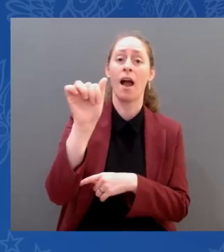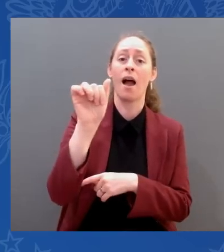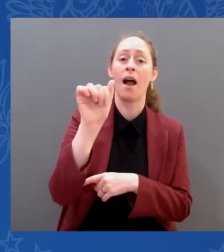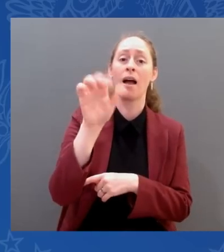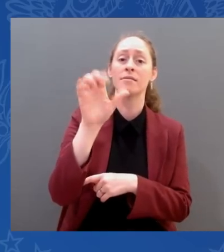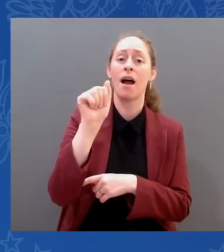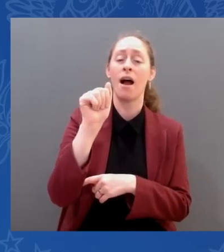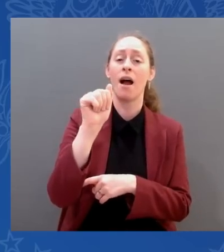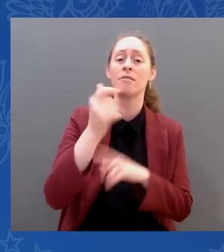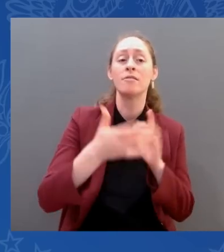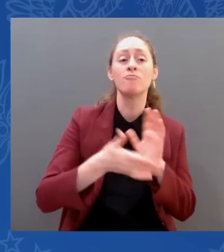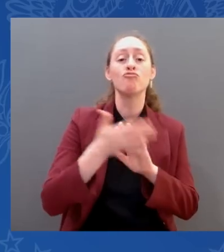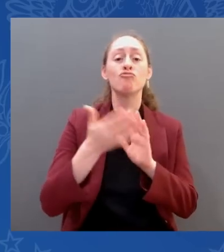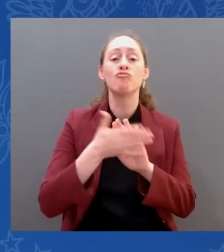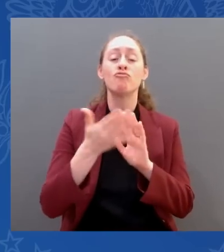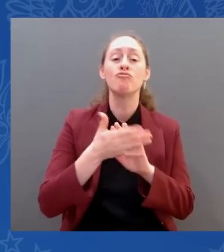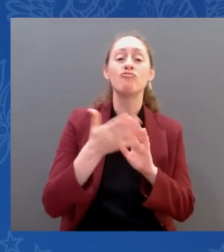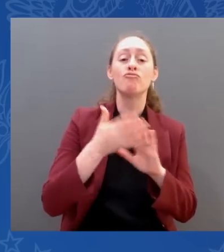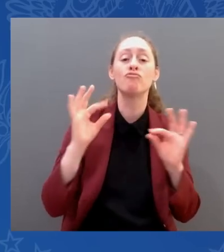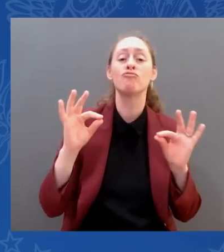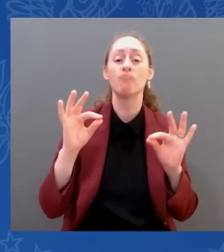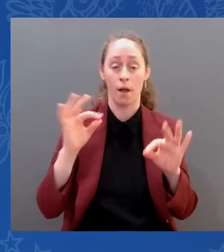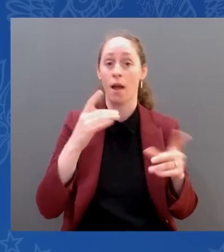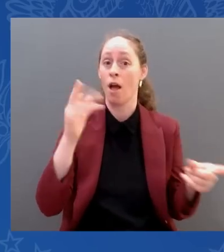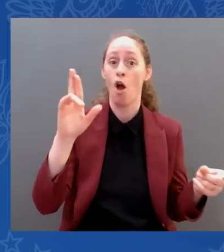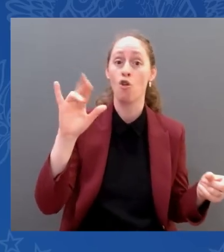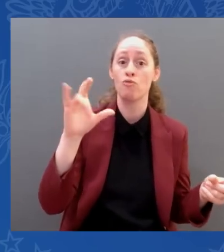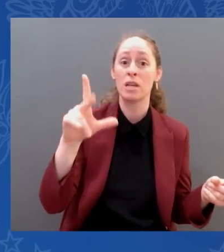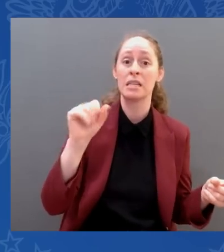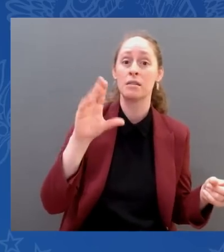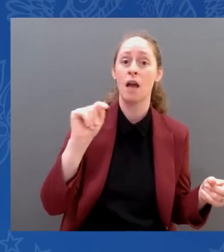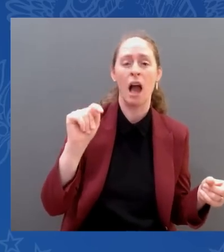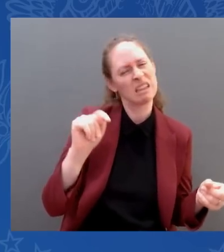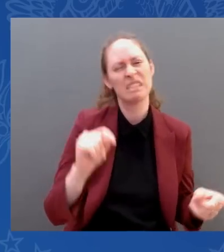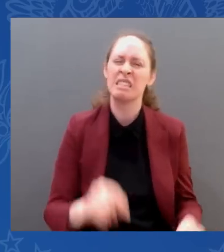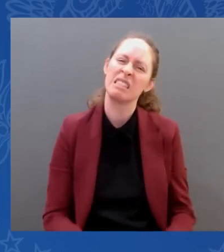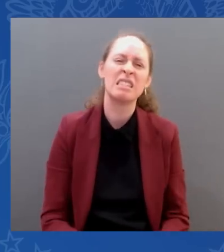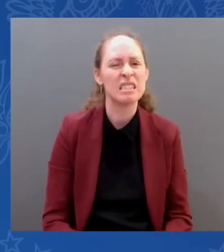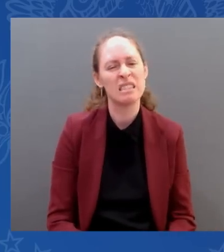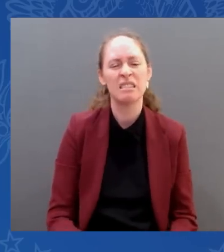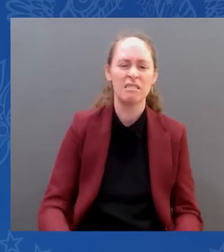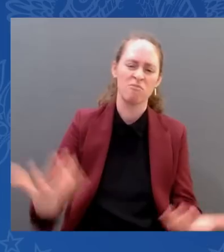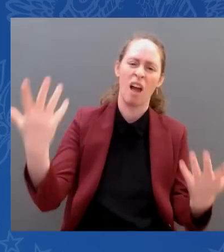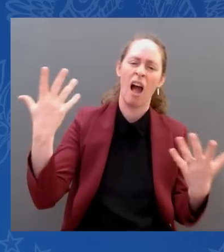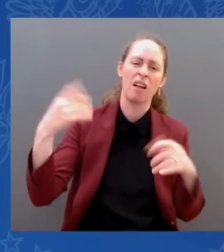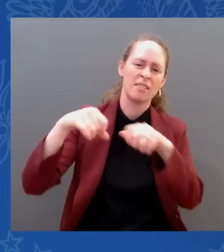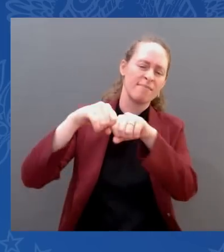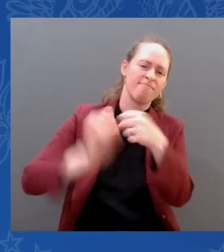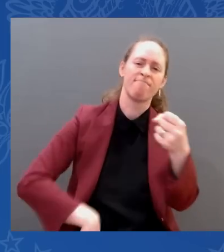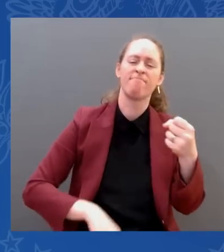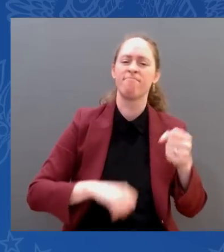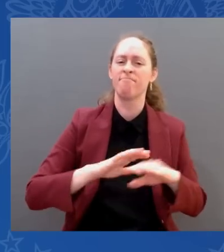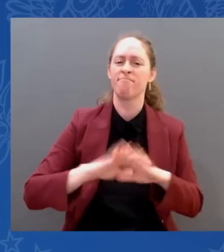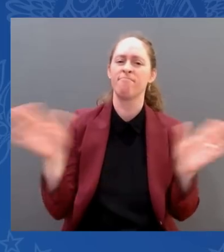So -- and, by the way, the one that's the best thing that the Republicans are pushing now in the re-election is that they think that Medicare --